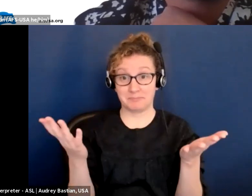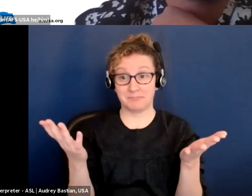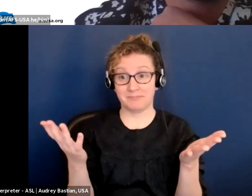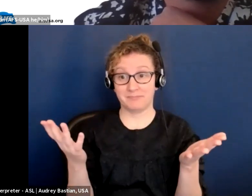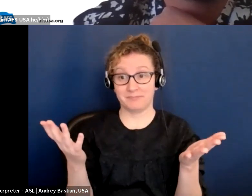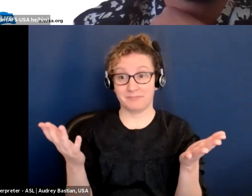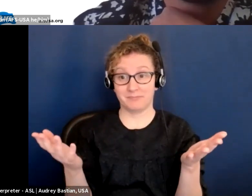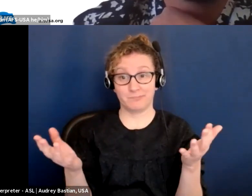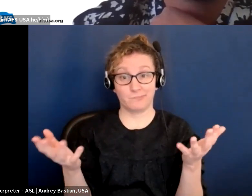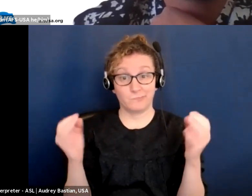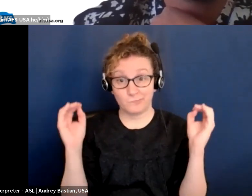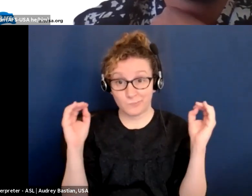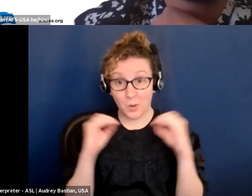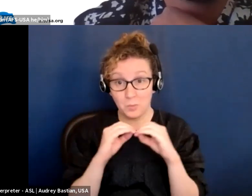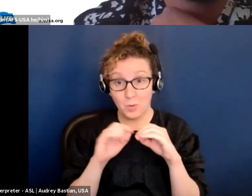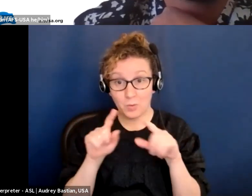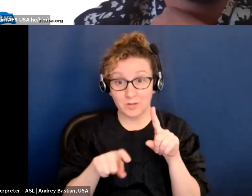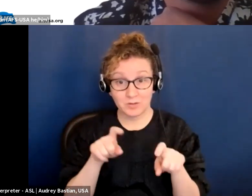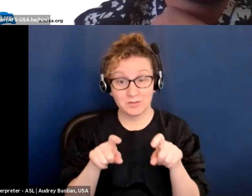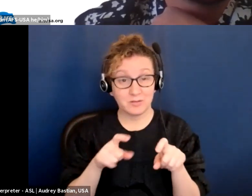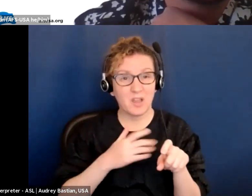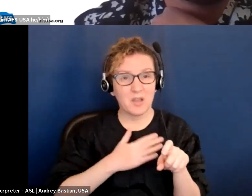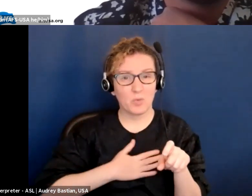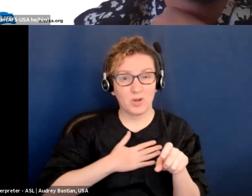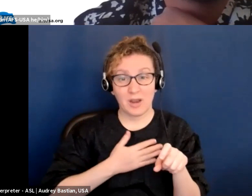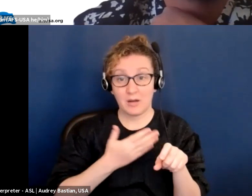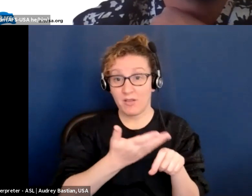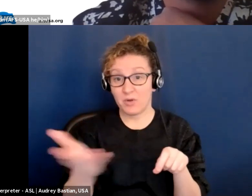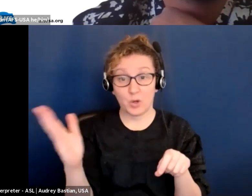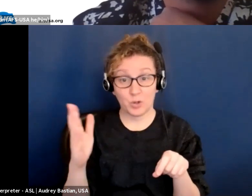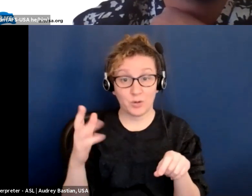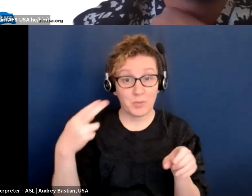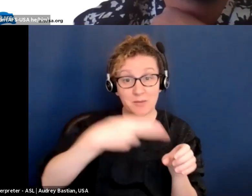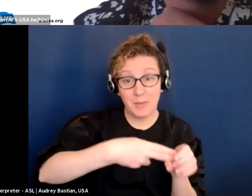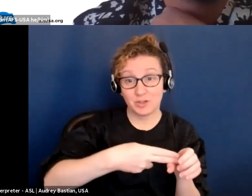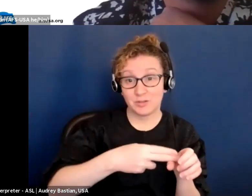any other questions, I appreciate everyone participating in this webinar and appreciation